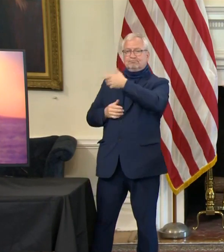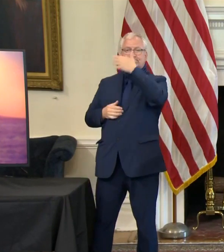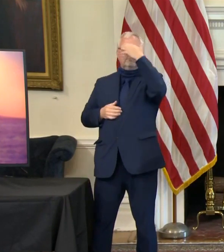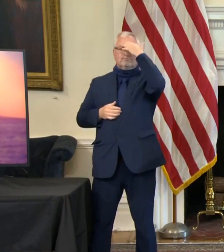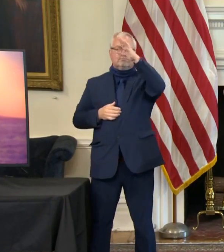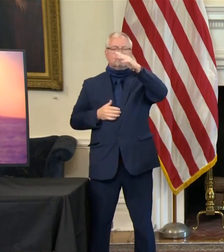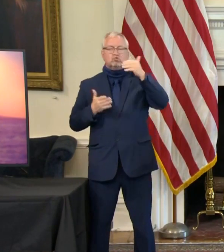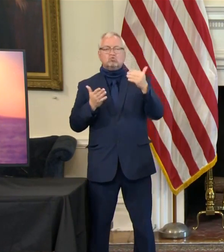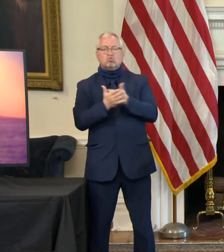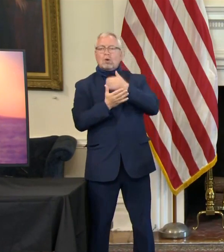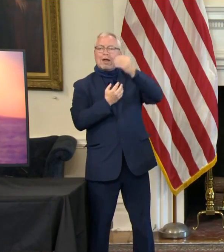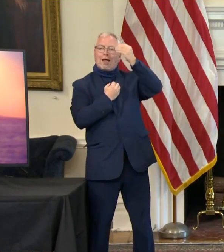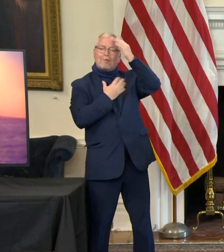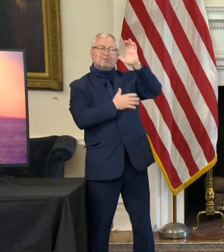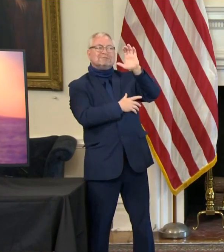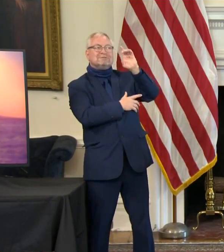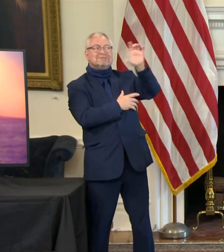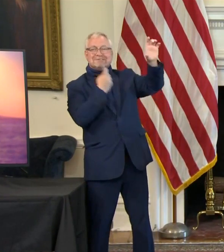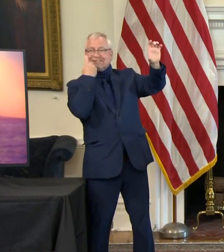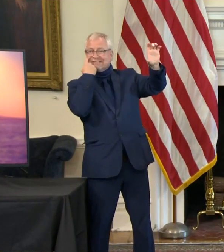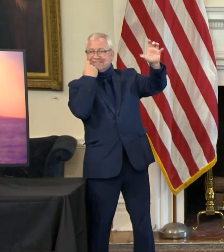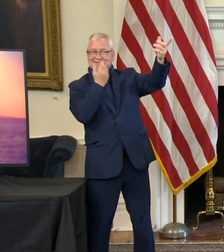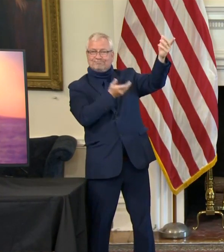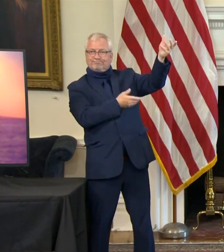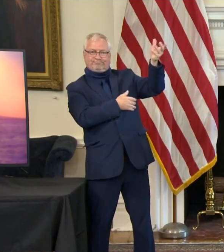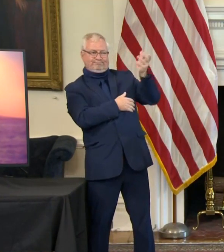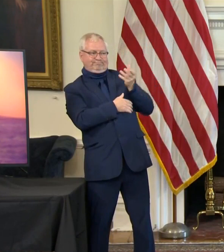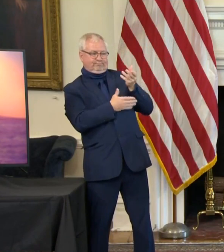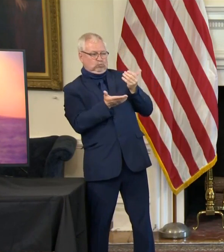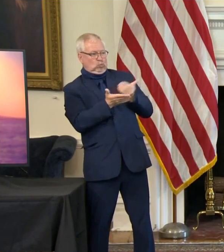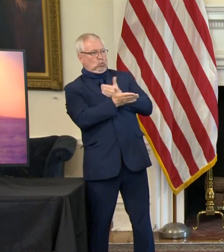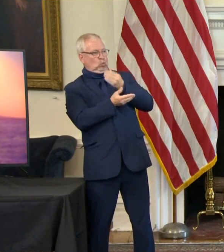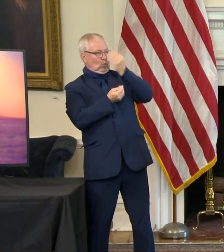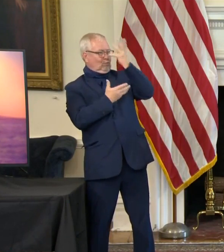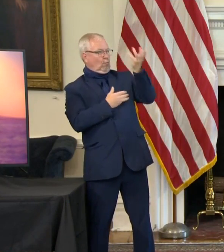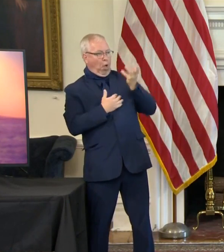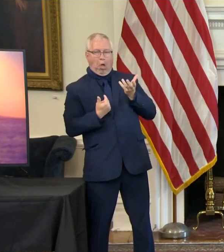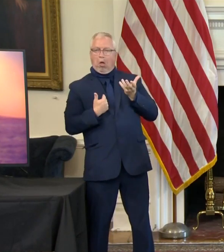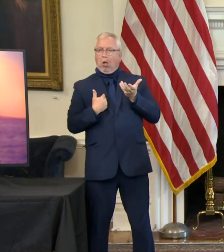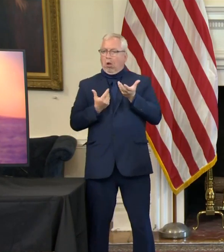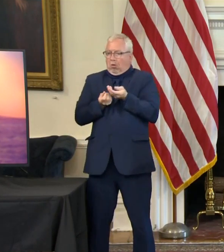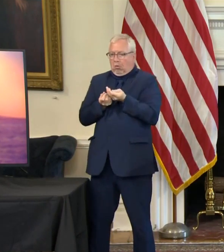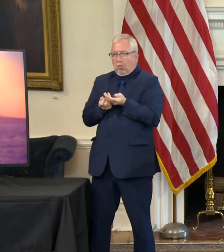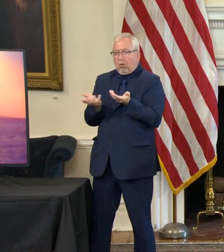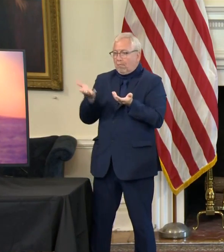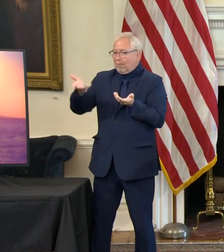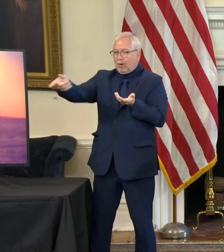I DO NOT KNOW THAT HE IS AWARE OF THE LATEST INFORMATION. THIS IS NEW CITY SAY GUIDELINES.